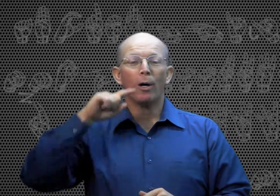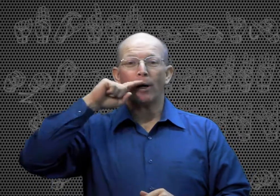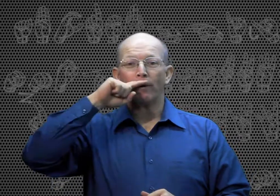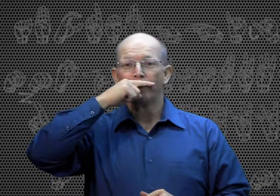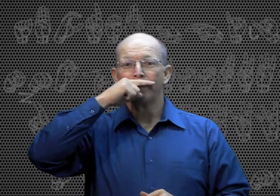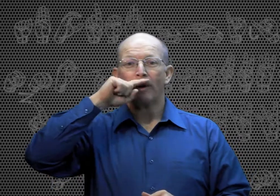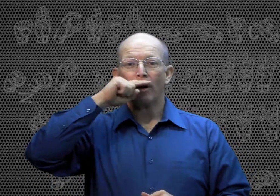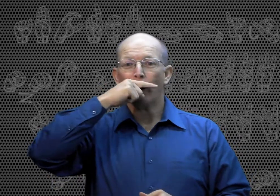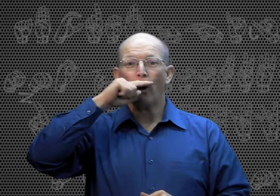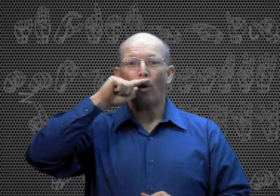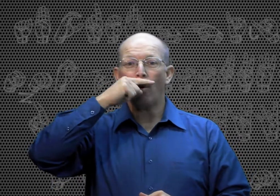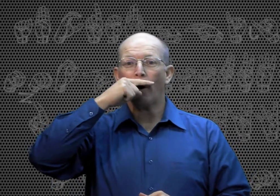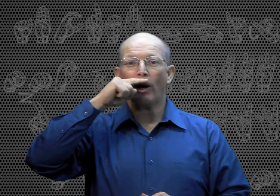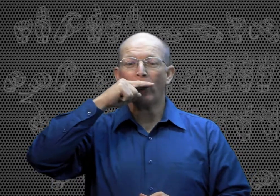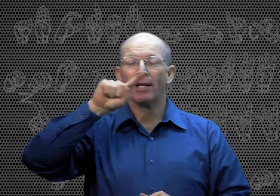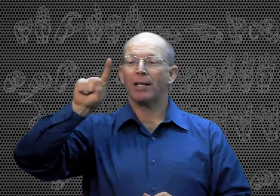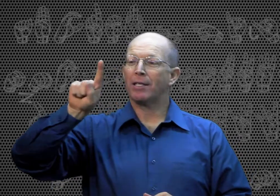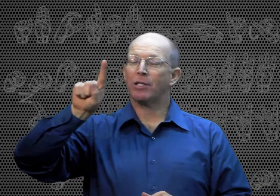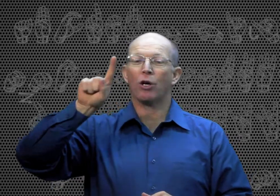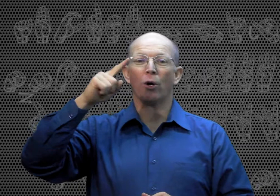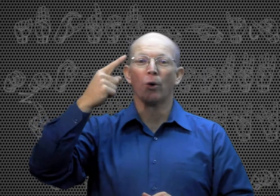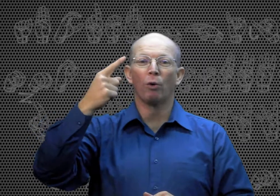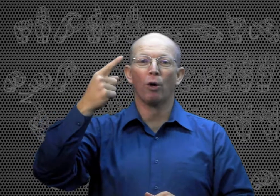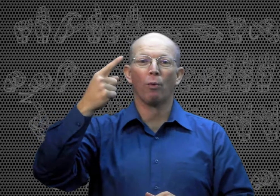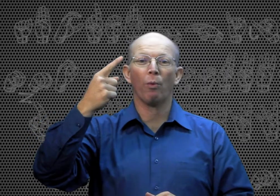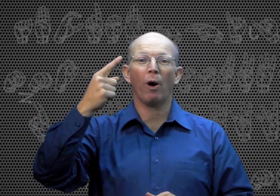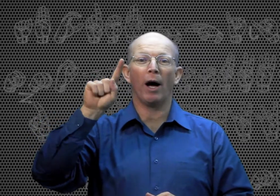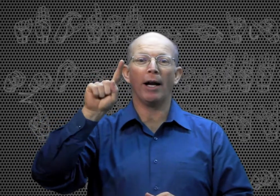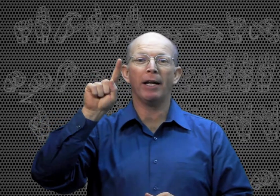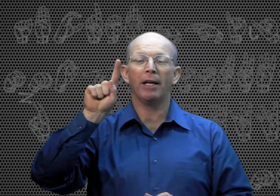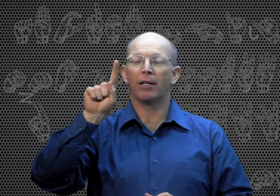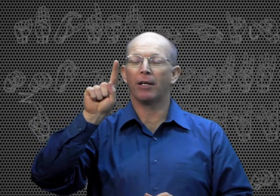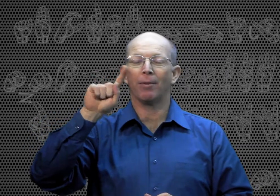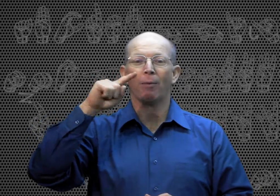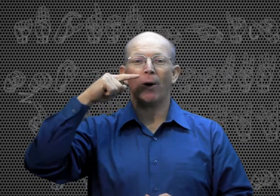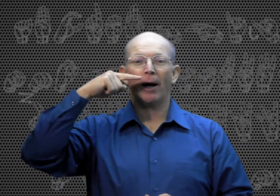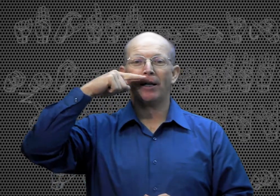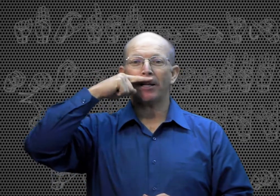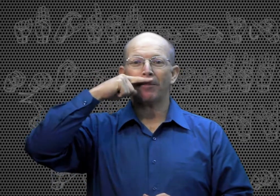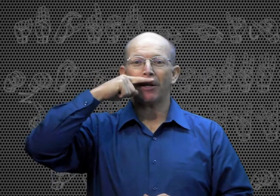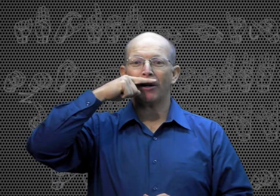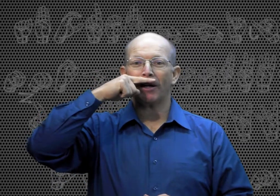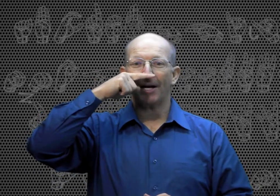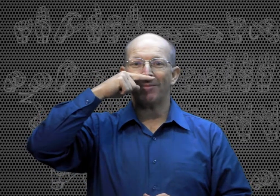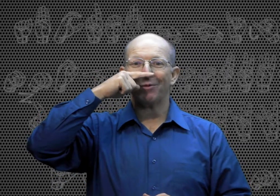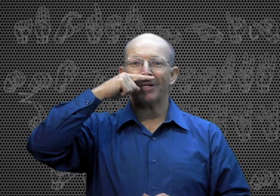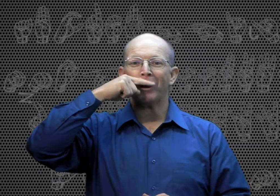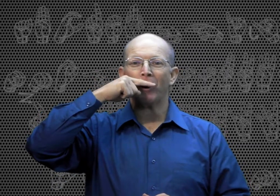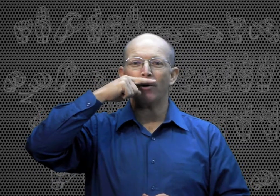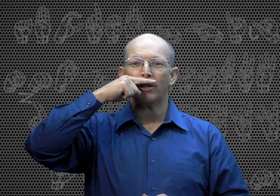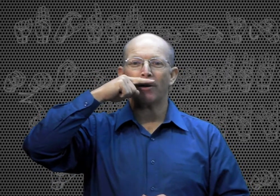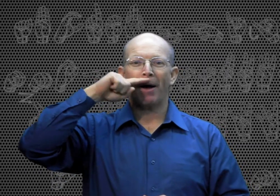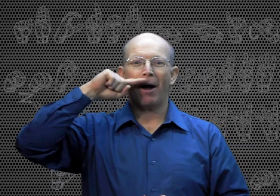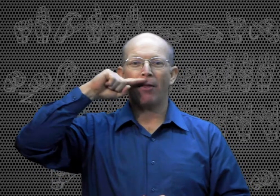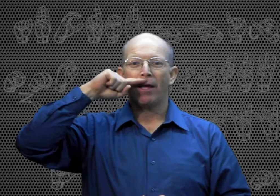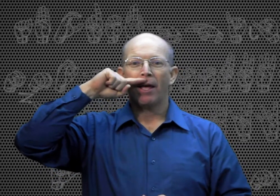CORN CORN – This is your 1-hand. The number 1. And you’re going to put it kind of between your nose and mouth.